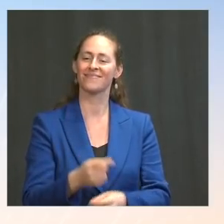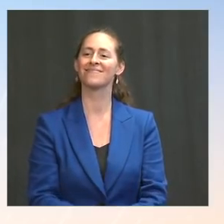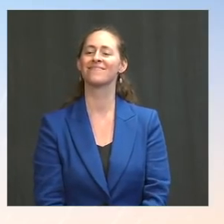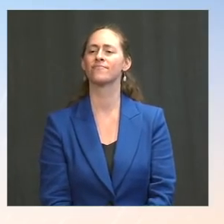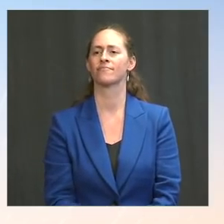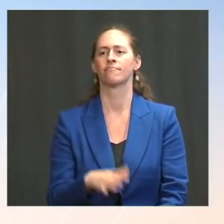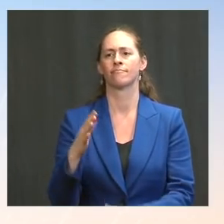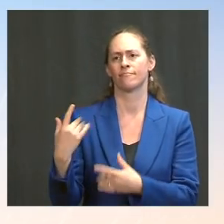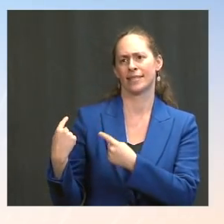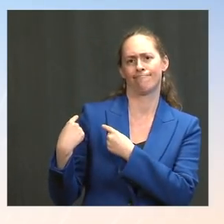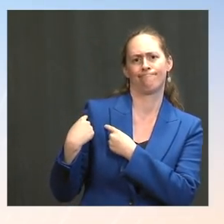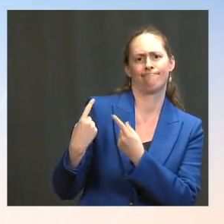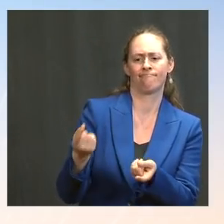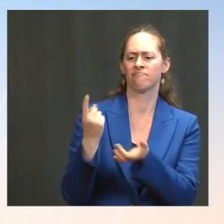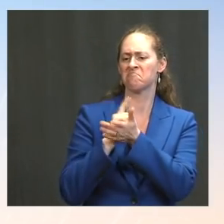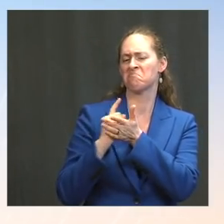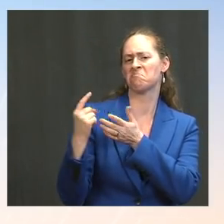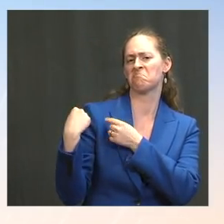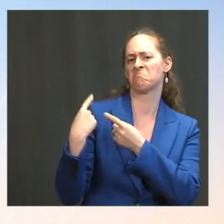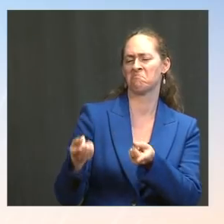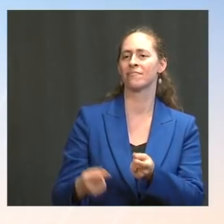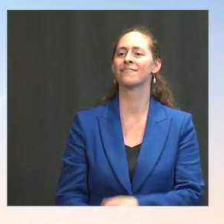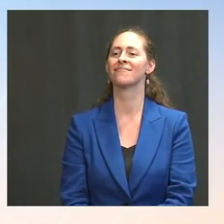So, obviously a strong and encouraging jobs